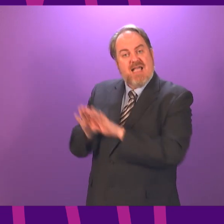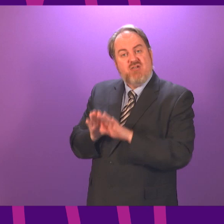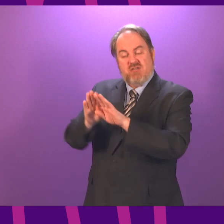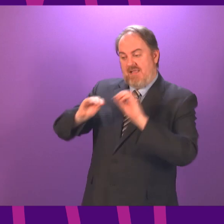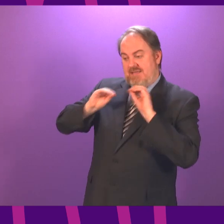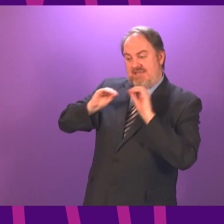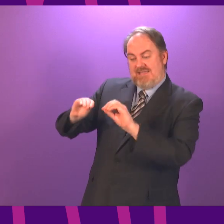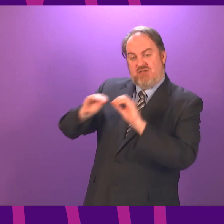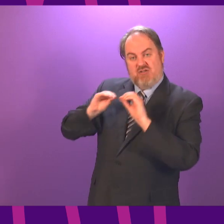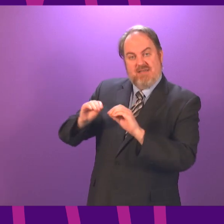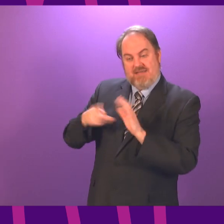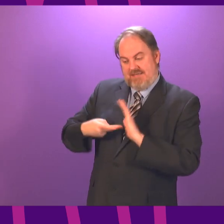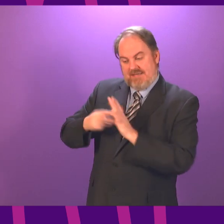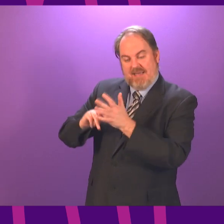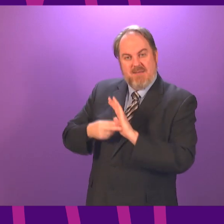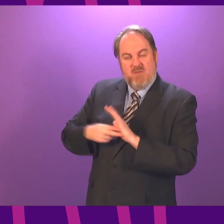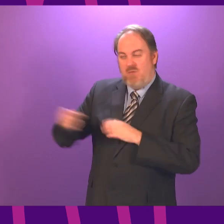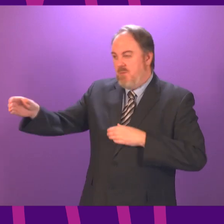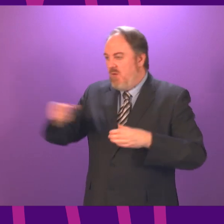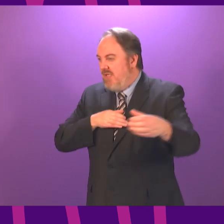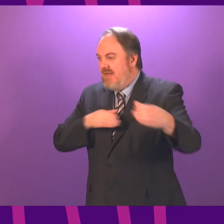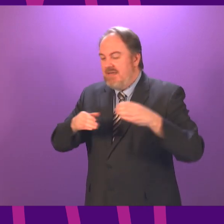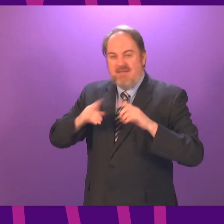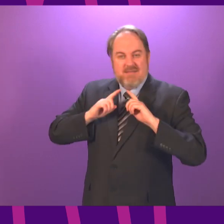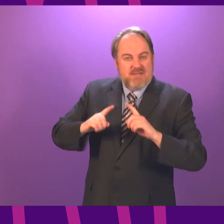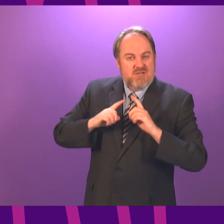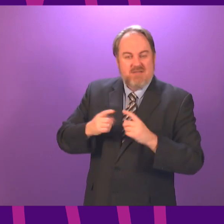in resource from anywhere we can to help those pupils to catch up. That would result in clear